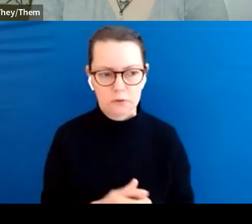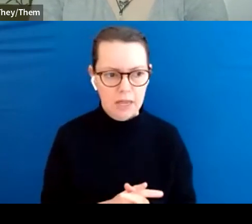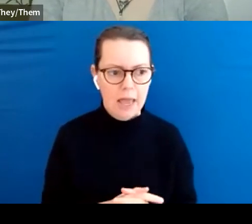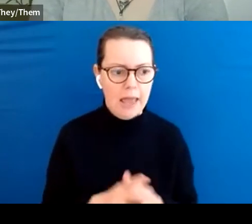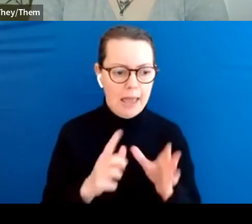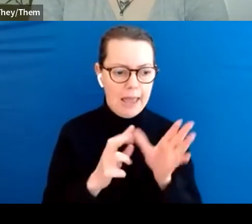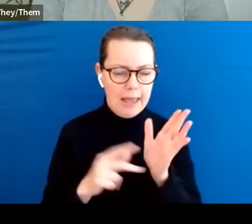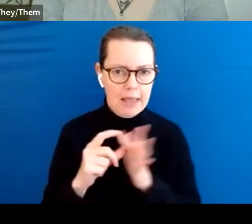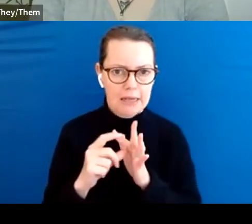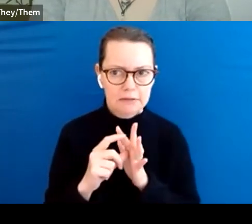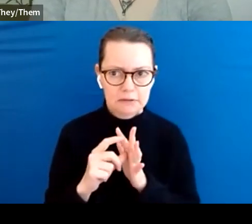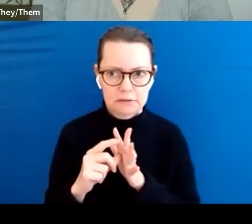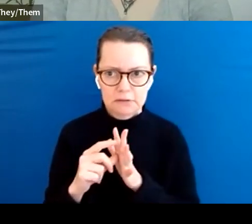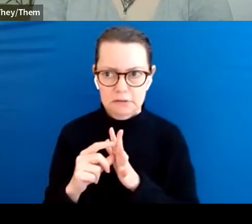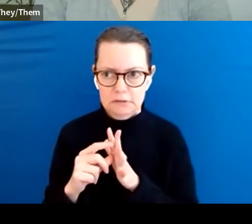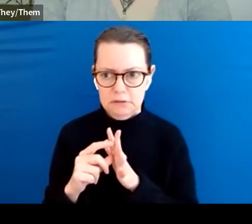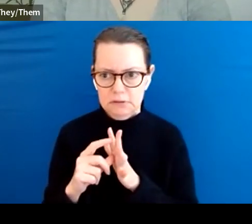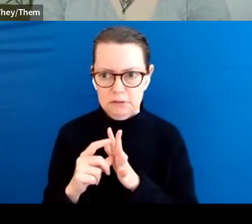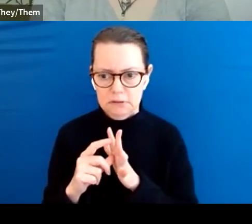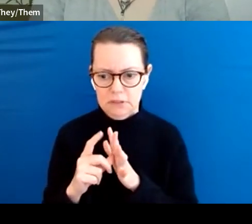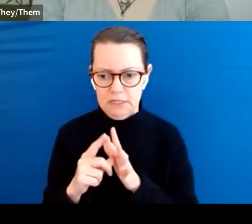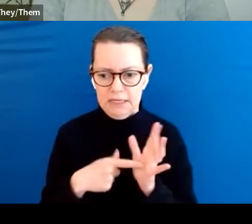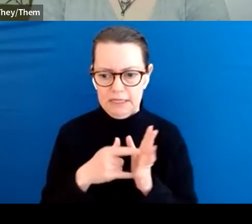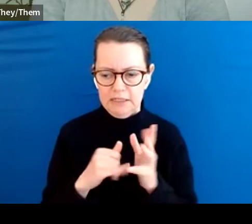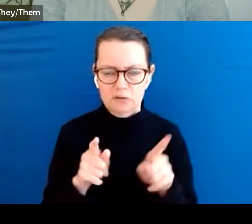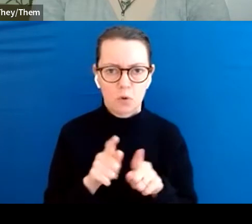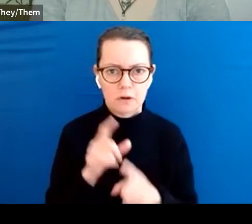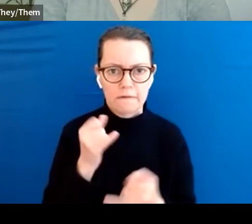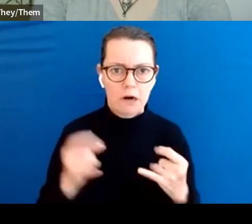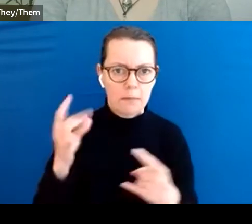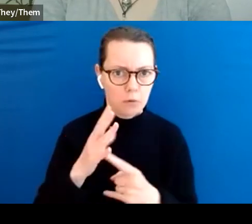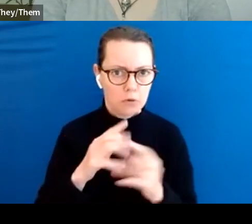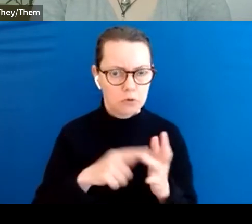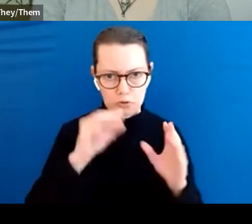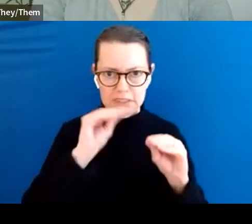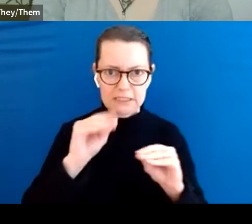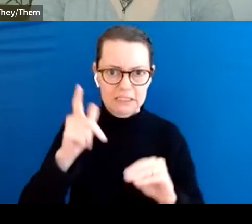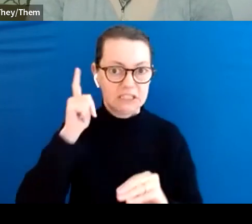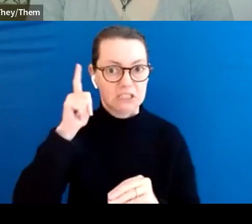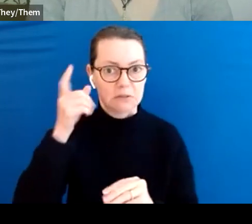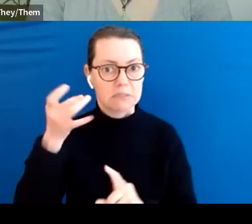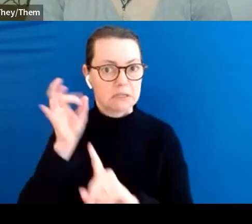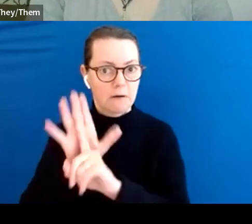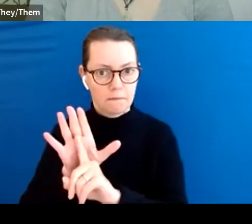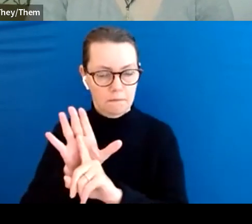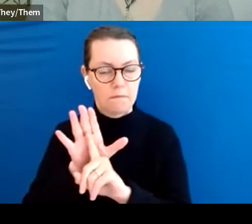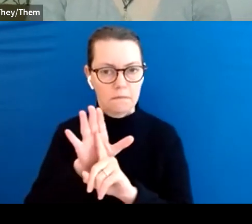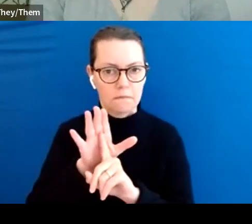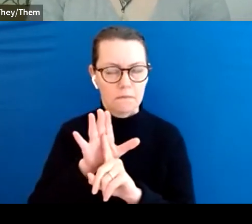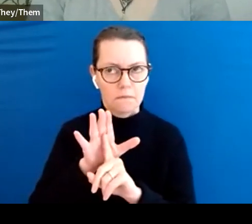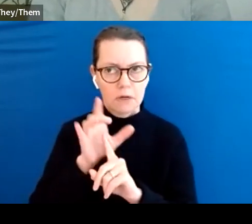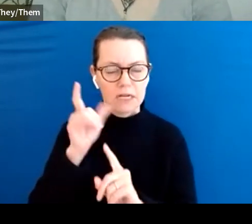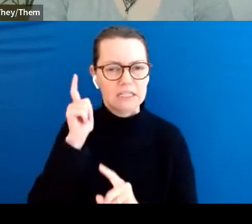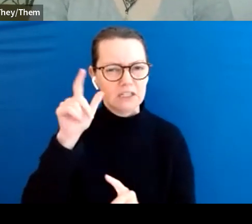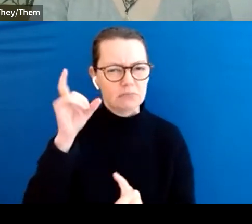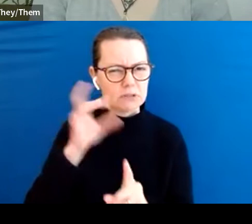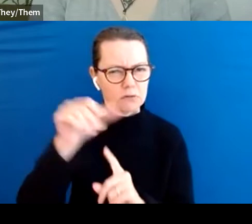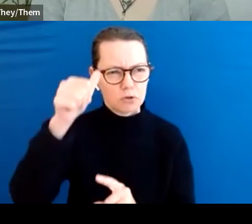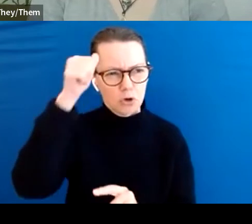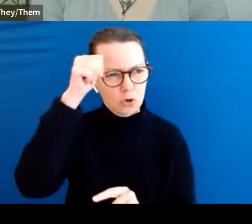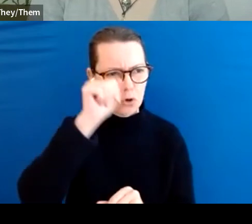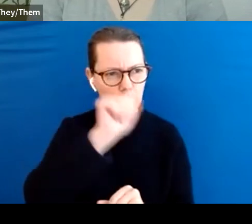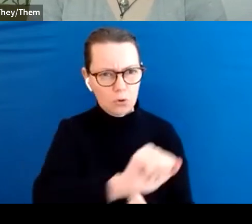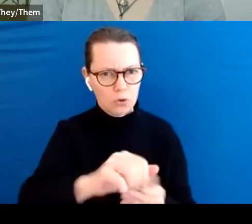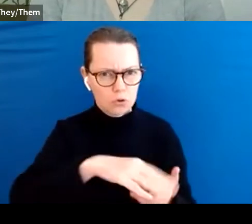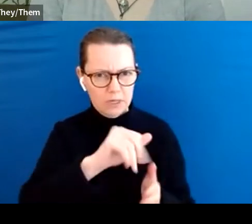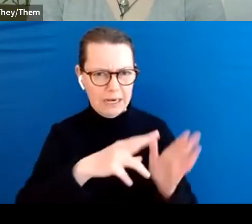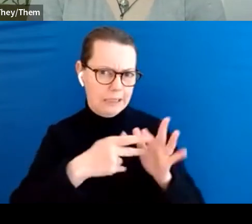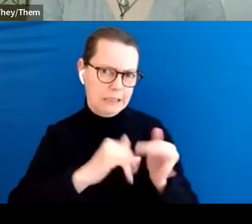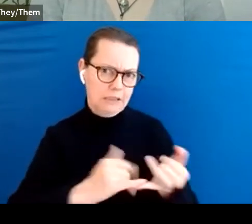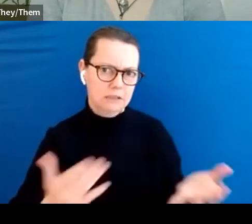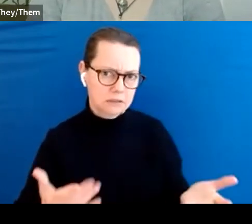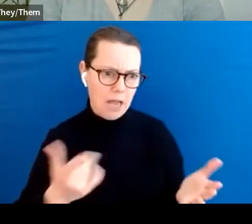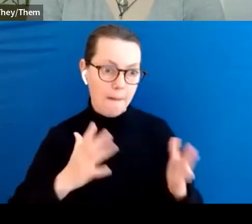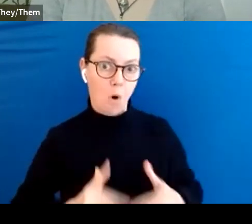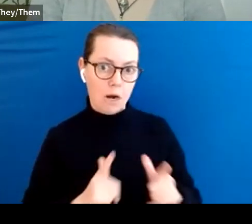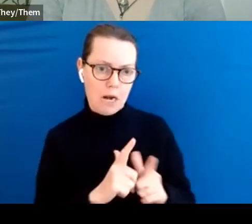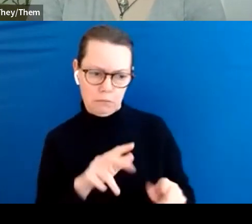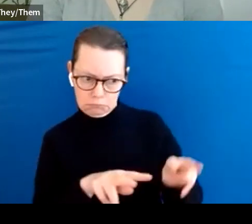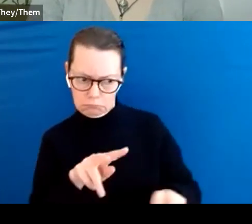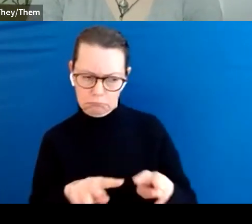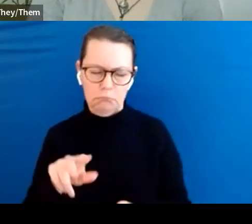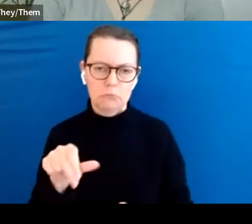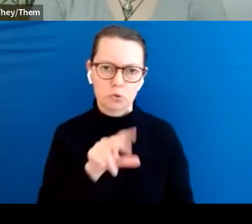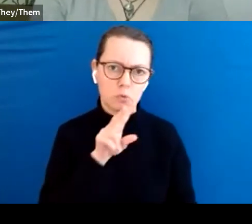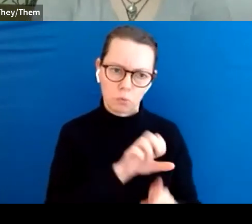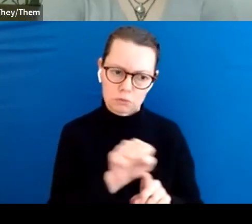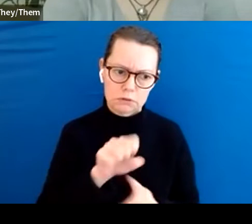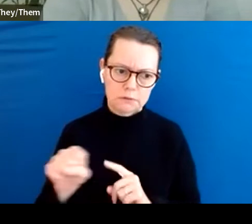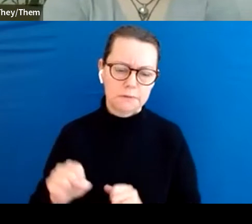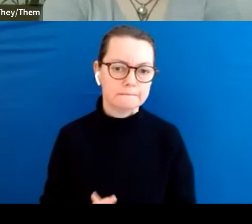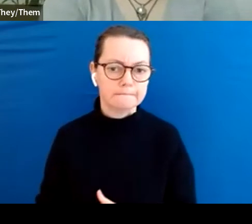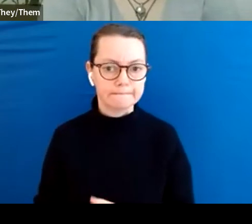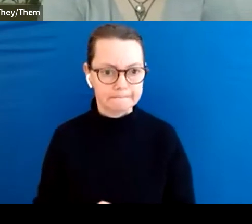And I think it's also very important to educate teachers on students needs and body language.